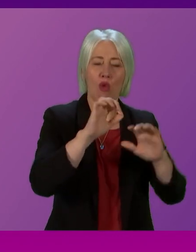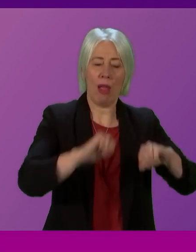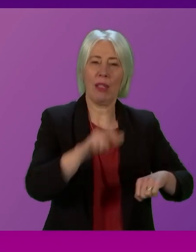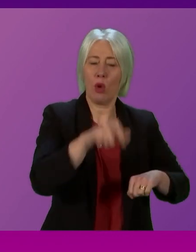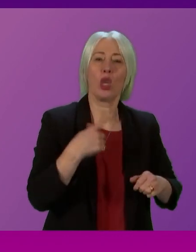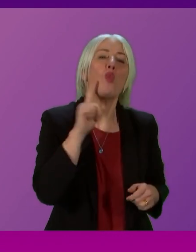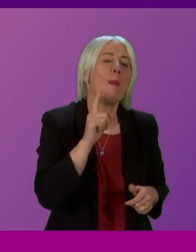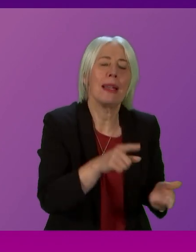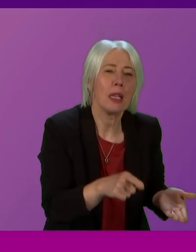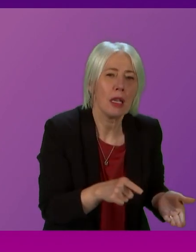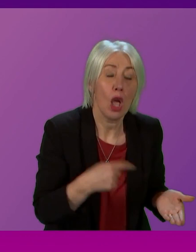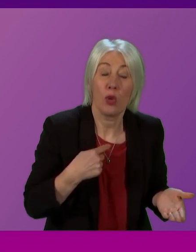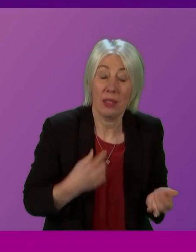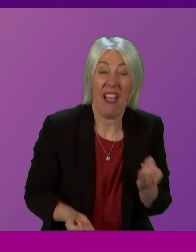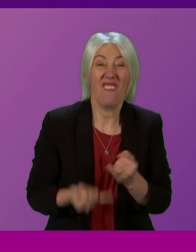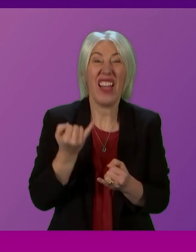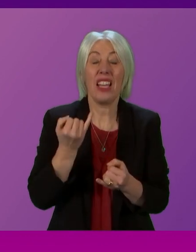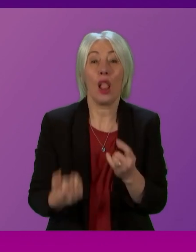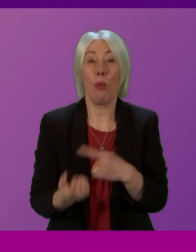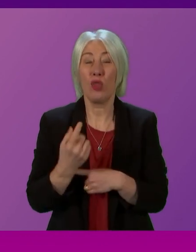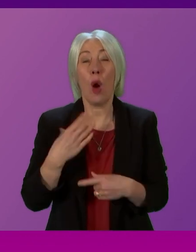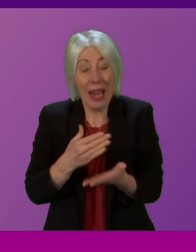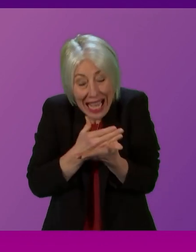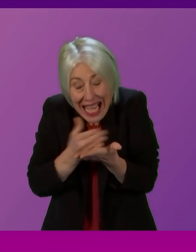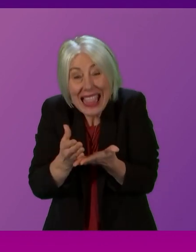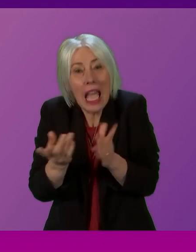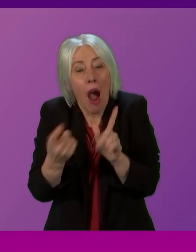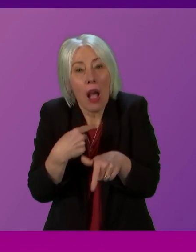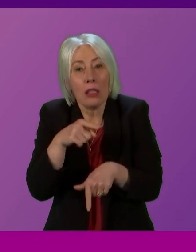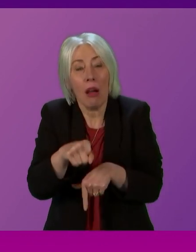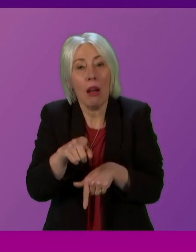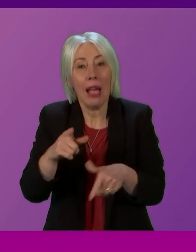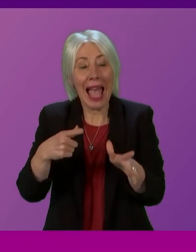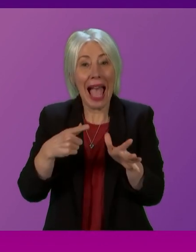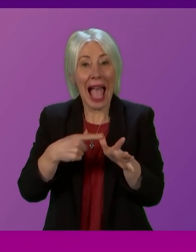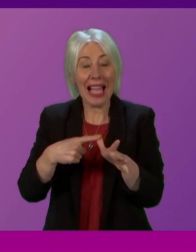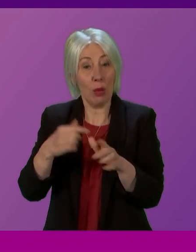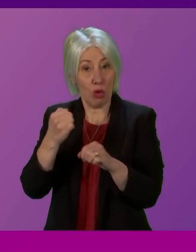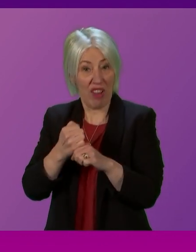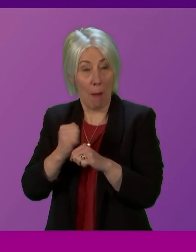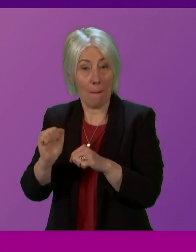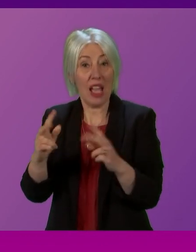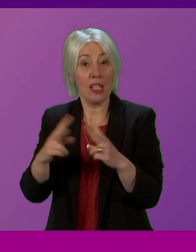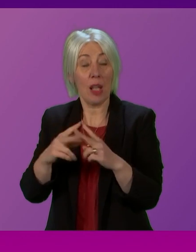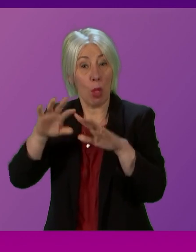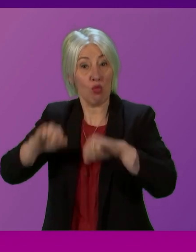In my final opportunity today, I would like to get a clear answer from the First Minister. Is Adam Graham—this double rapist—a man or a woman?